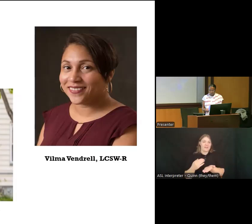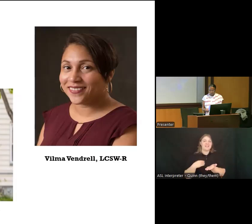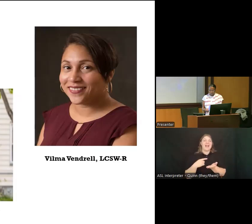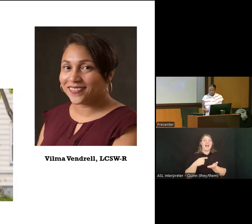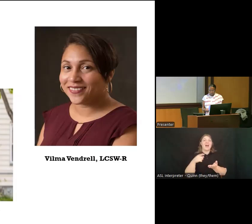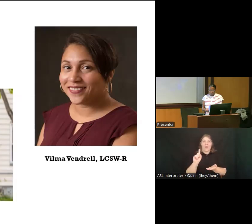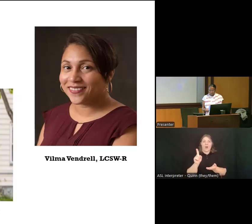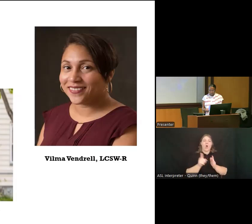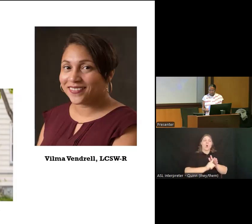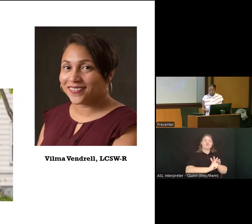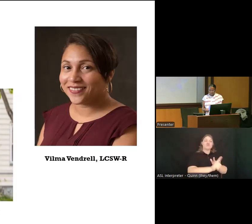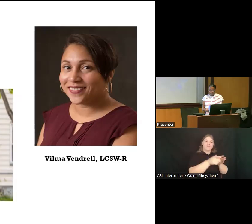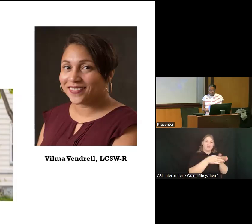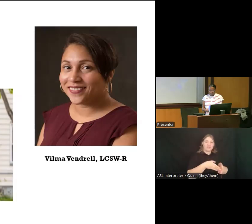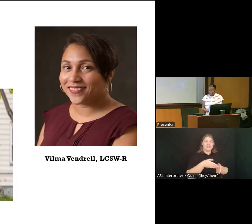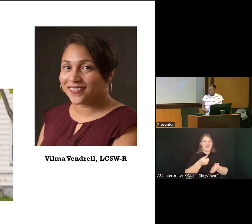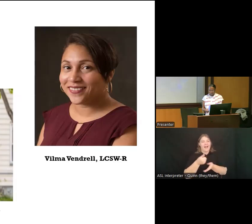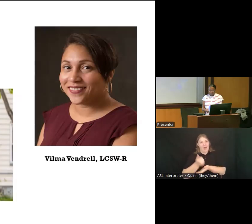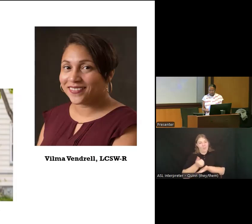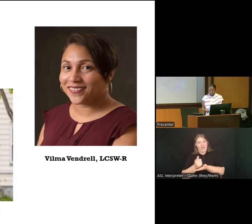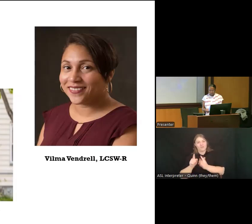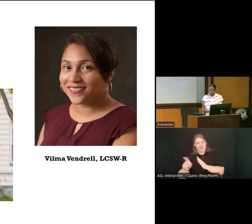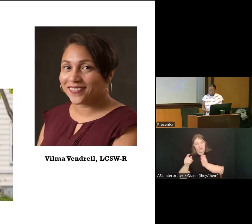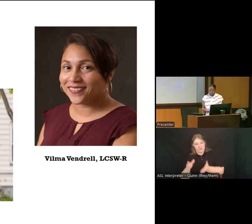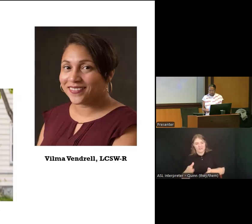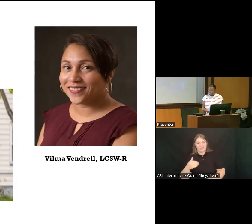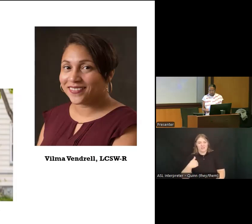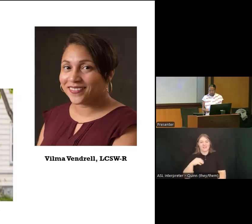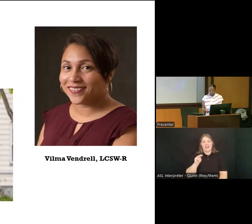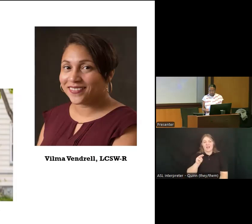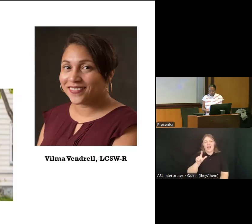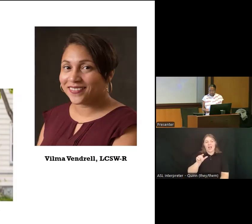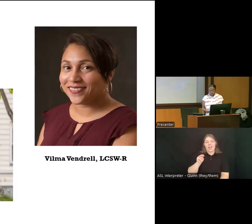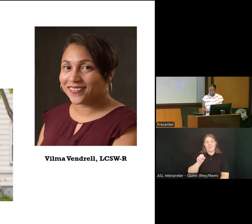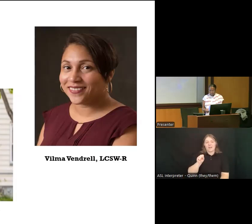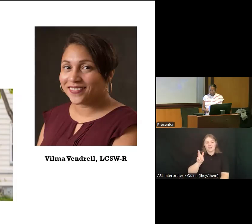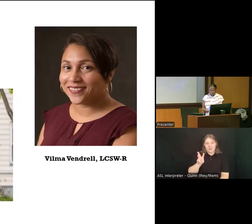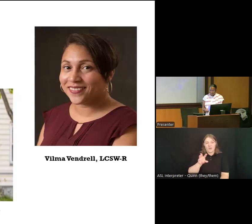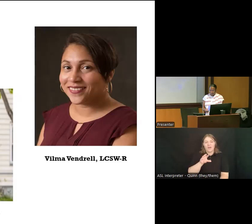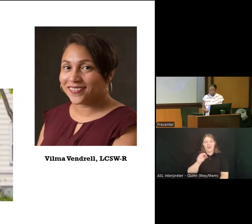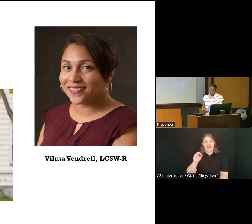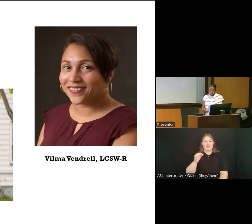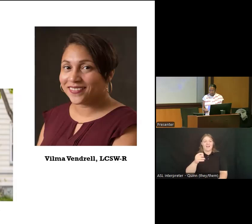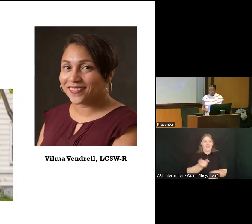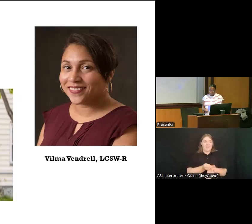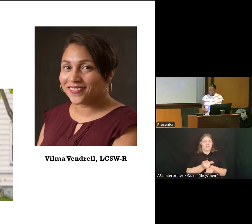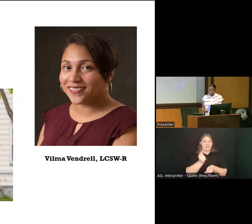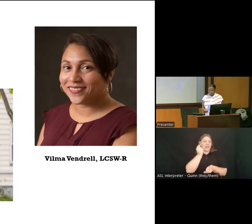holds an MSW and a masters in theological studies from Roberts wesleyian he immigrated to the US in